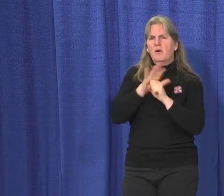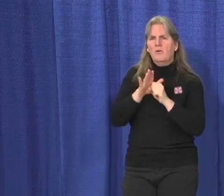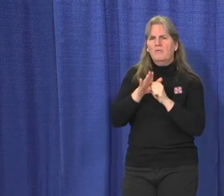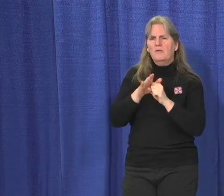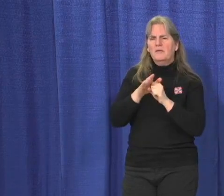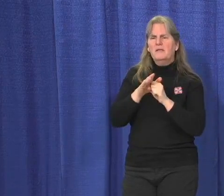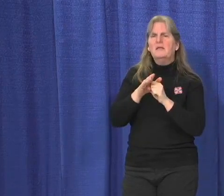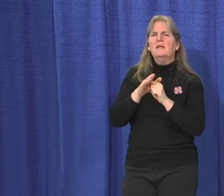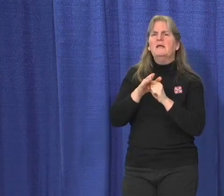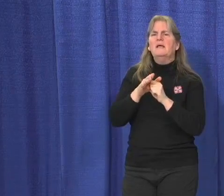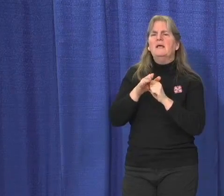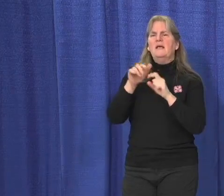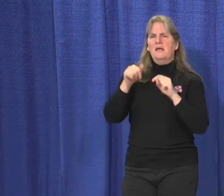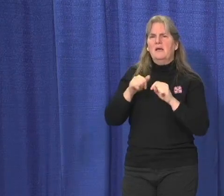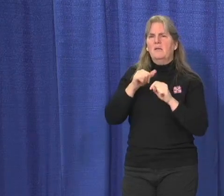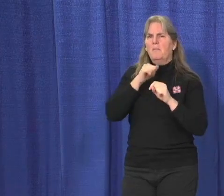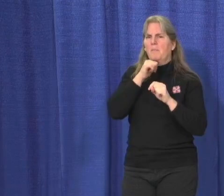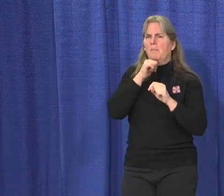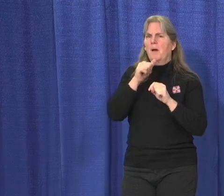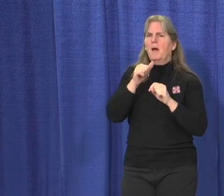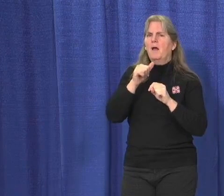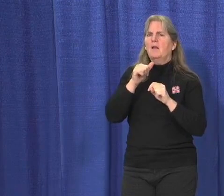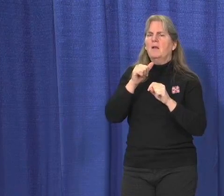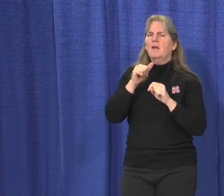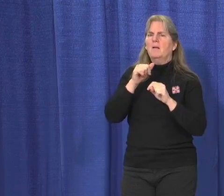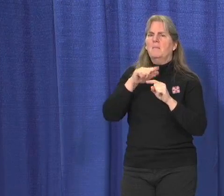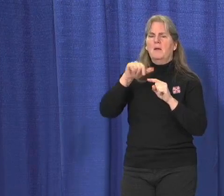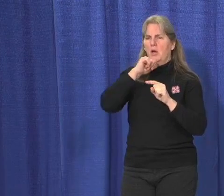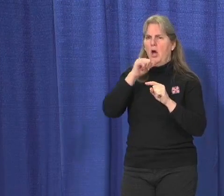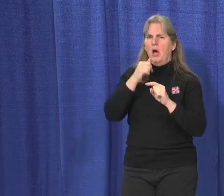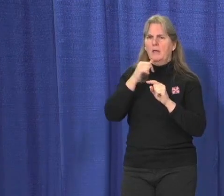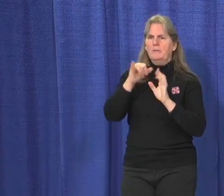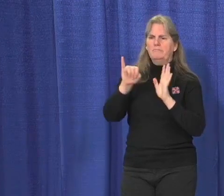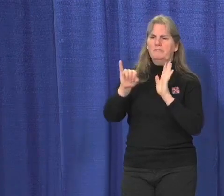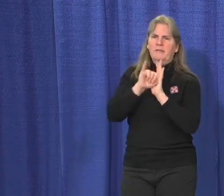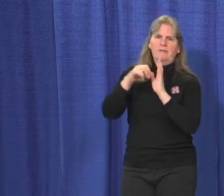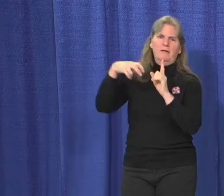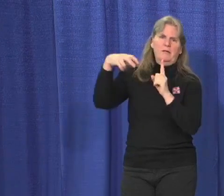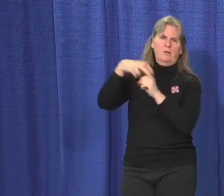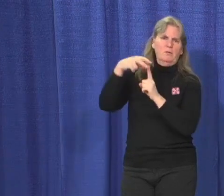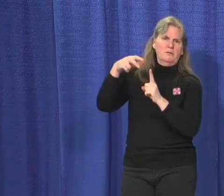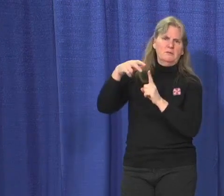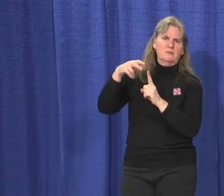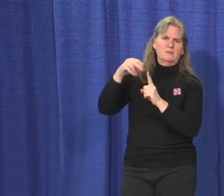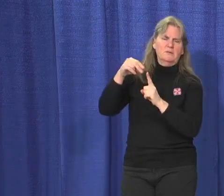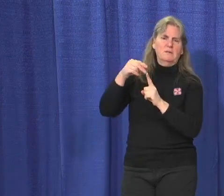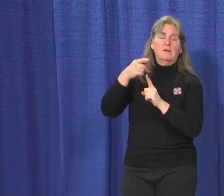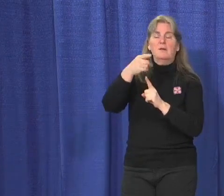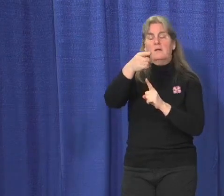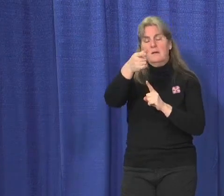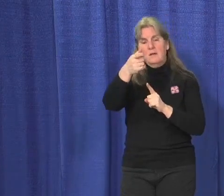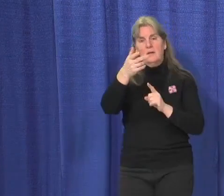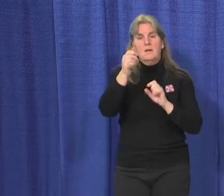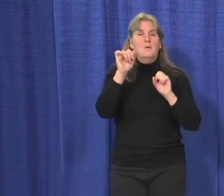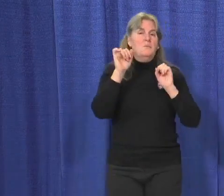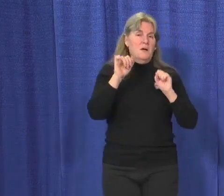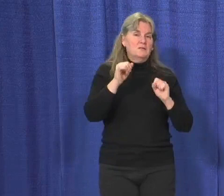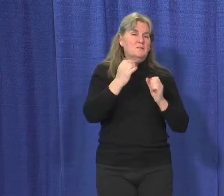COVID cases. I suspect we have had individuals who have